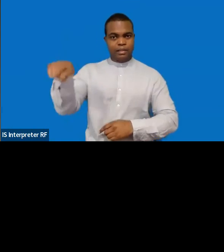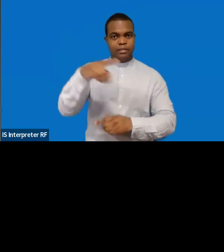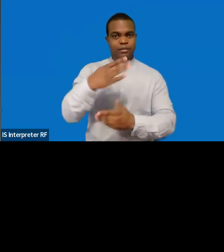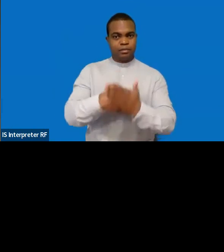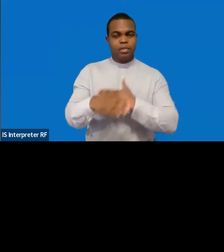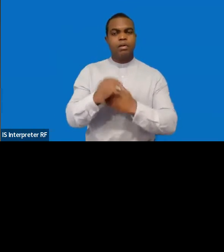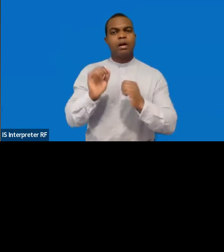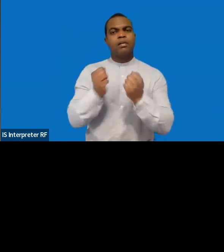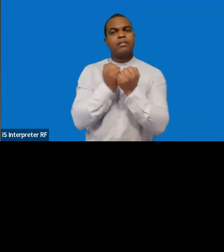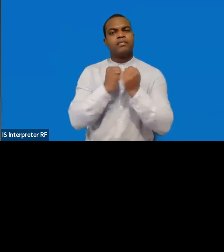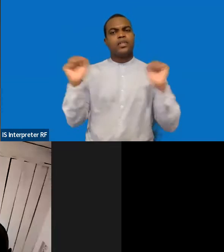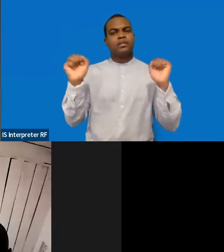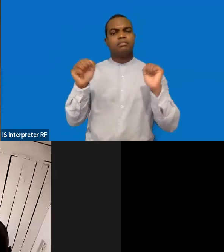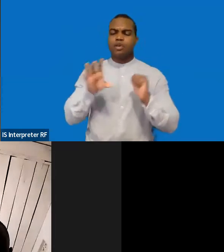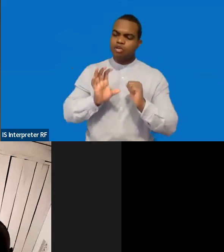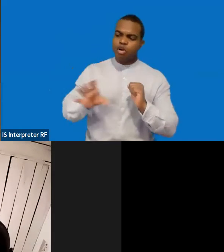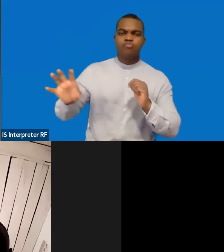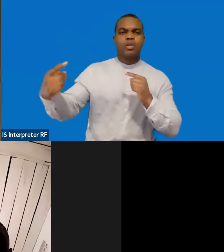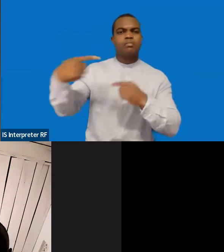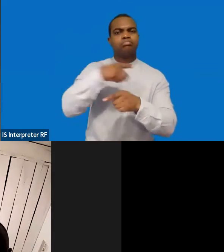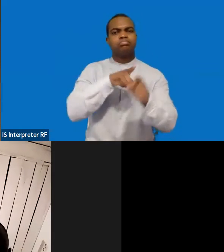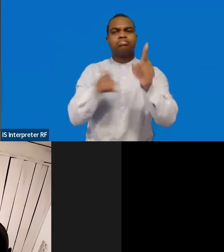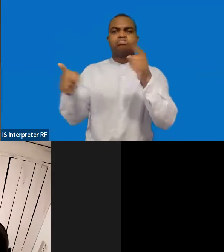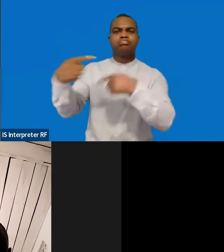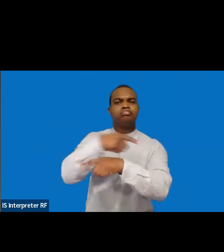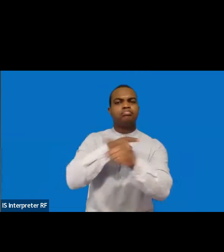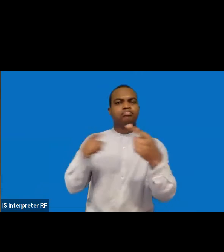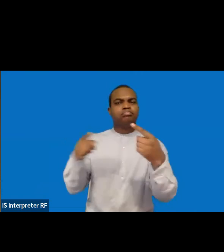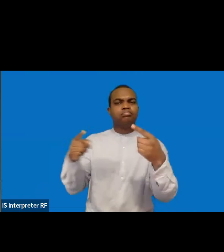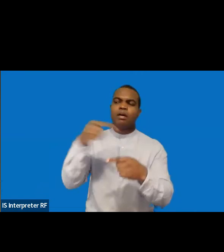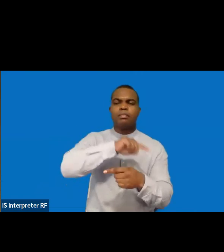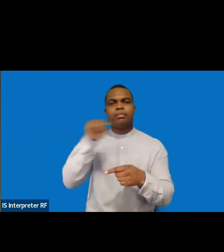And this should be the same for disability-related rights and discounts.